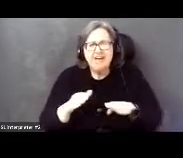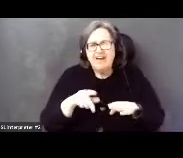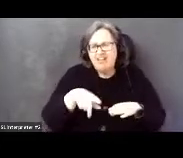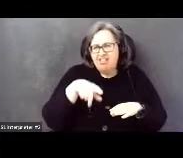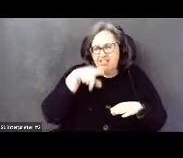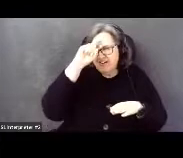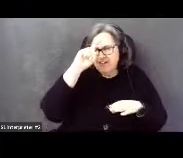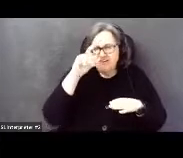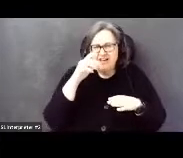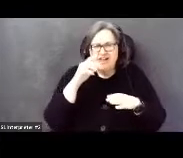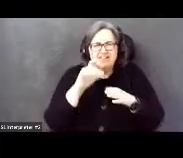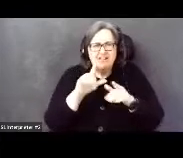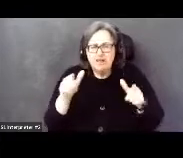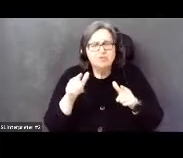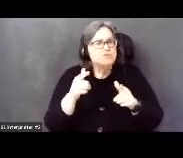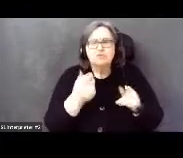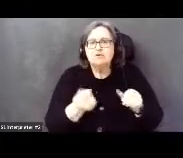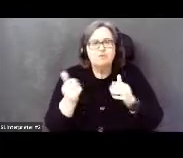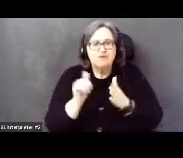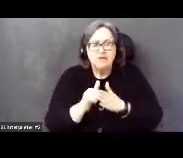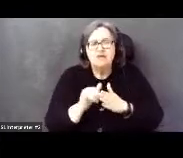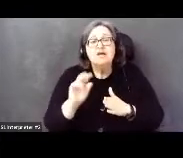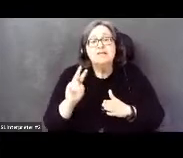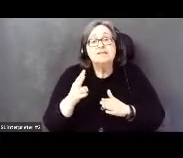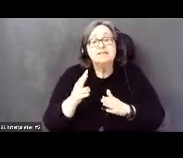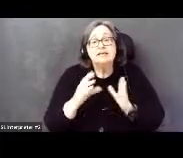in the guide. The second is about specific